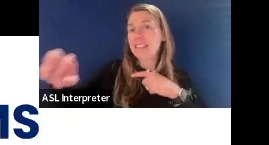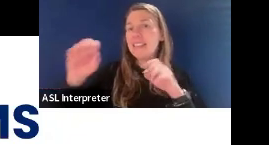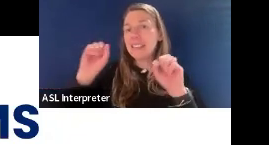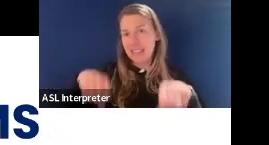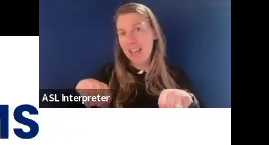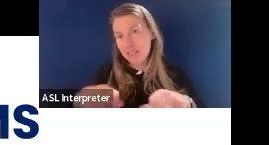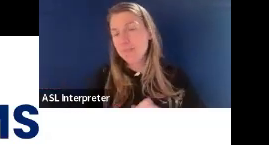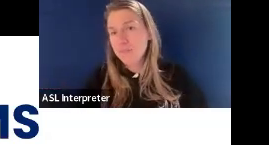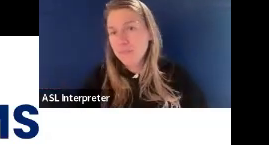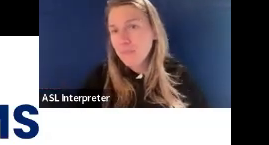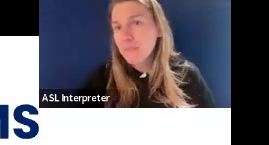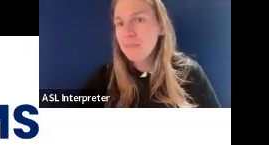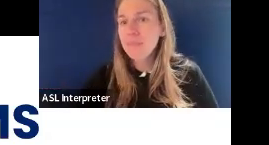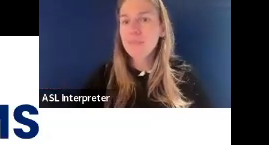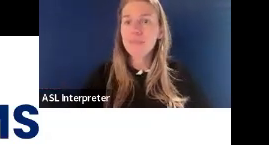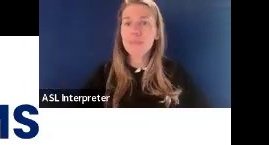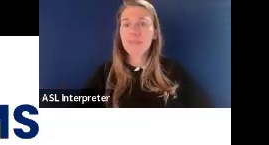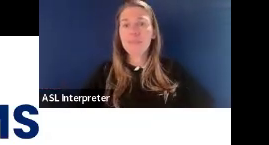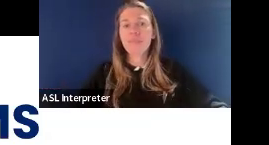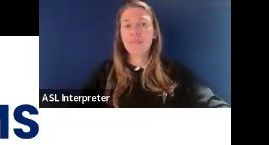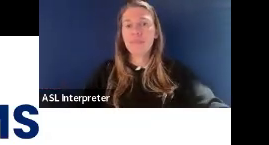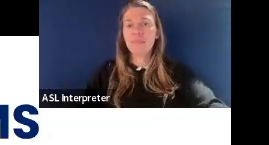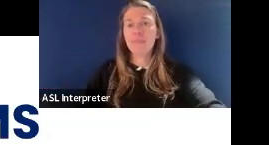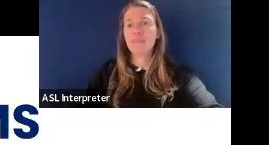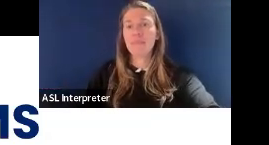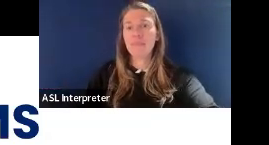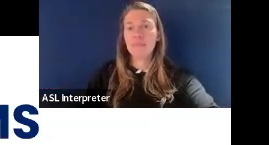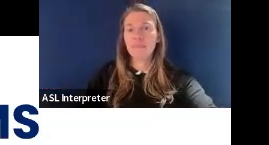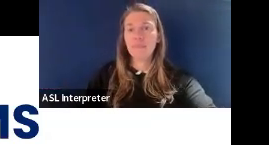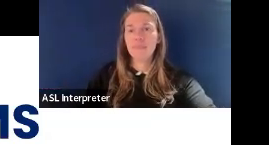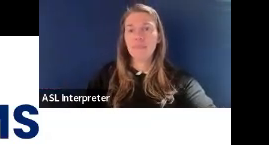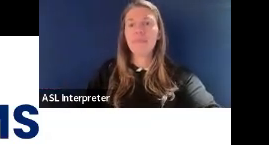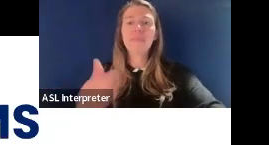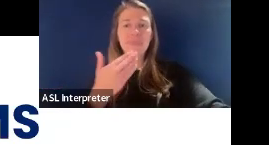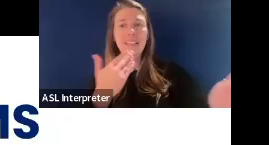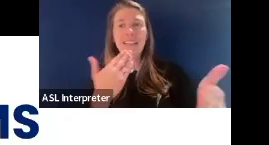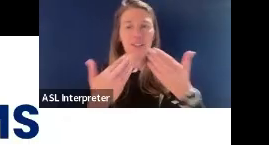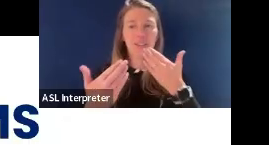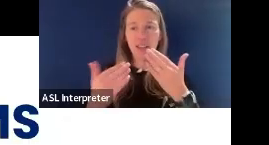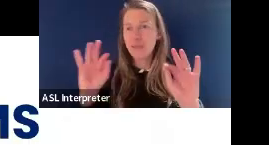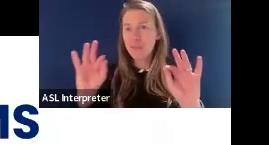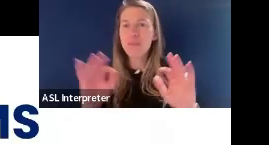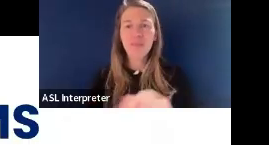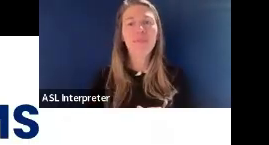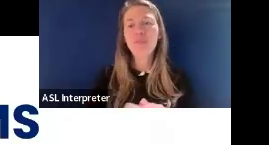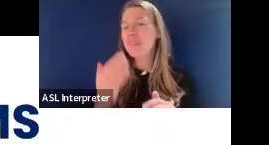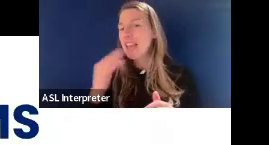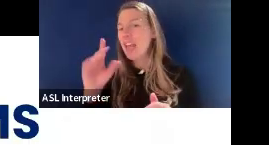So thank you. Thank you, Deb, for the questions.